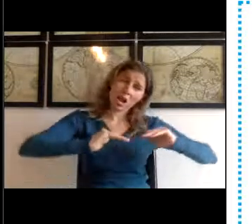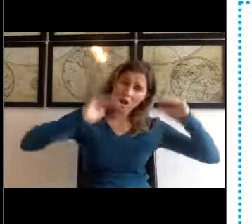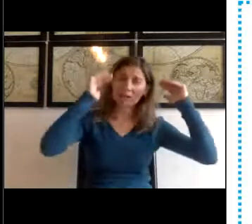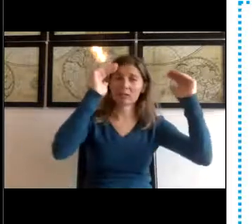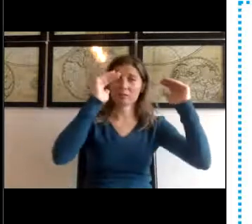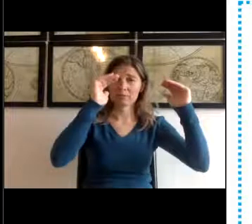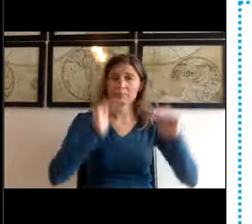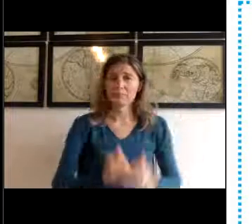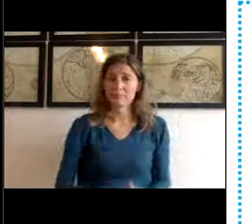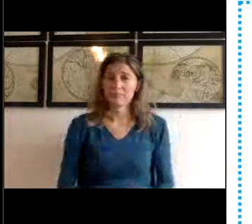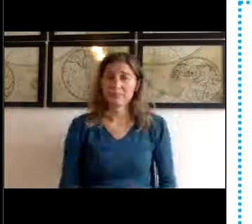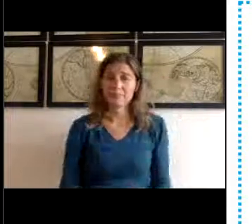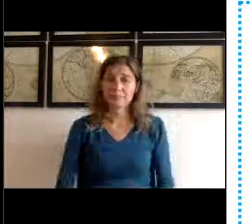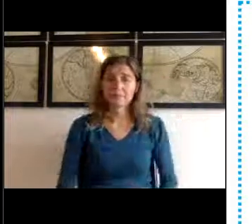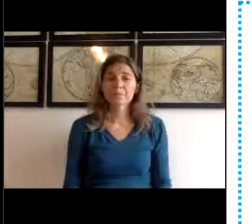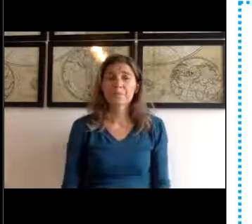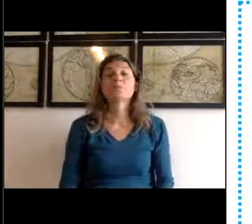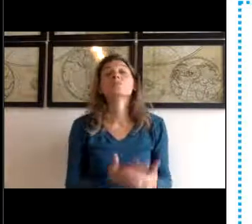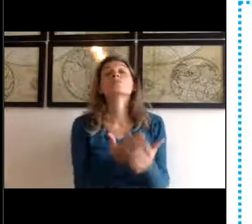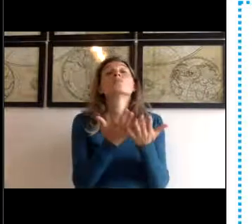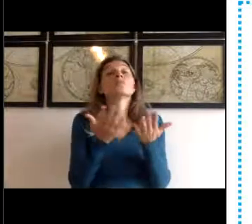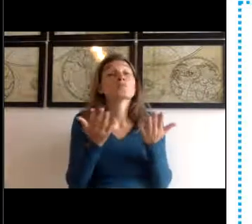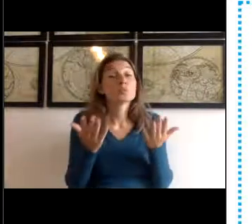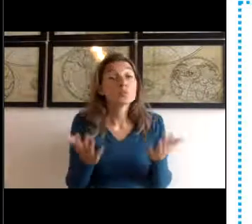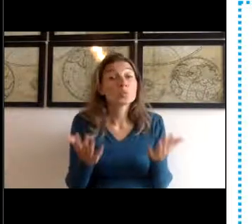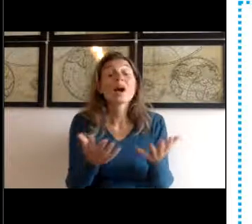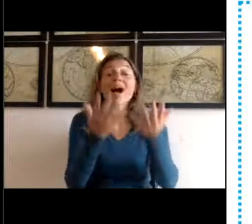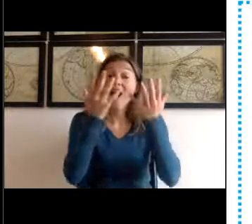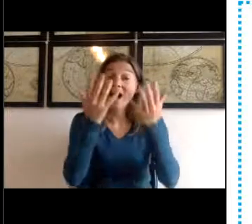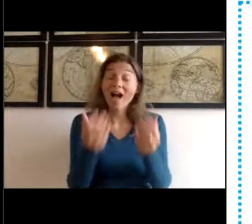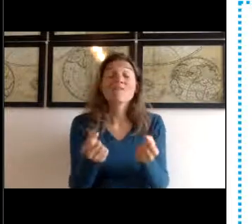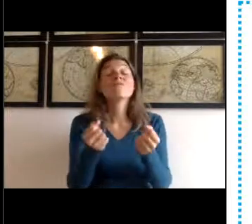We advertise the role, we open it to all who are suitably qualified